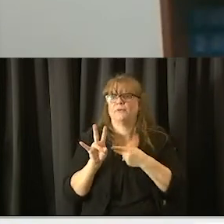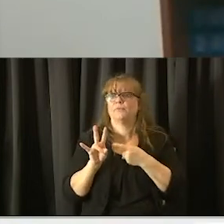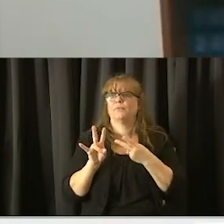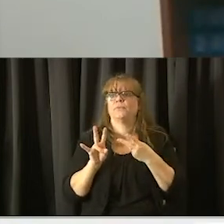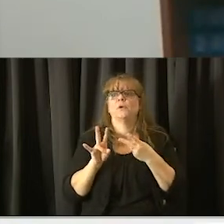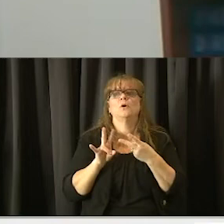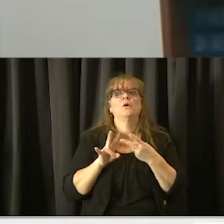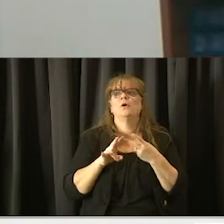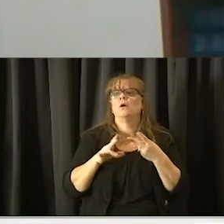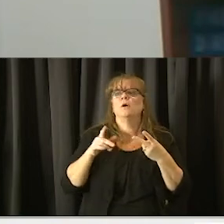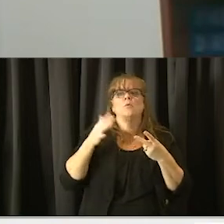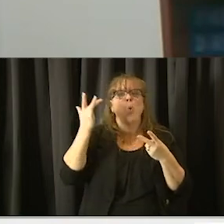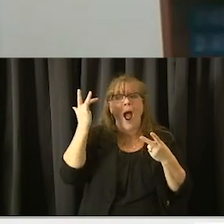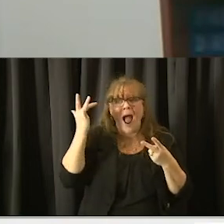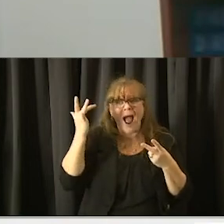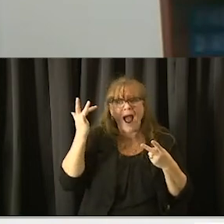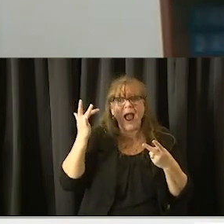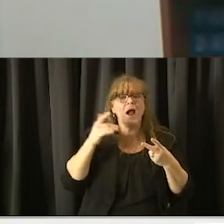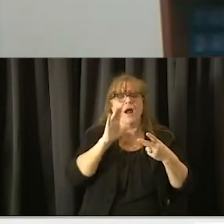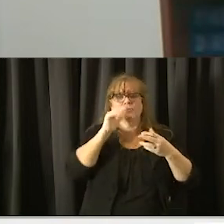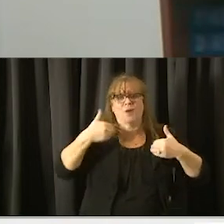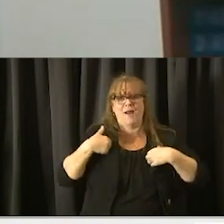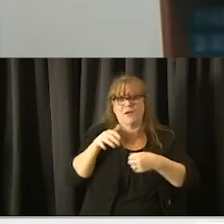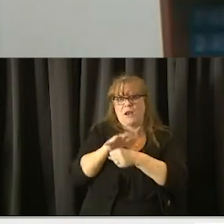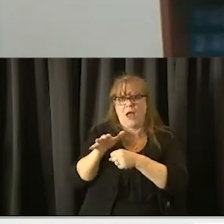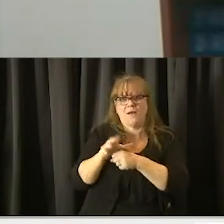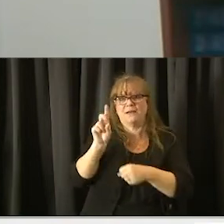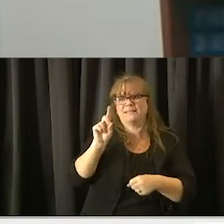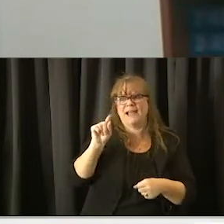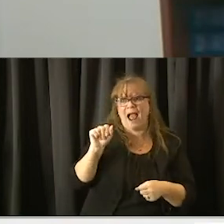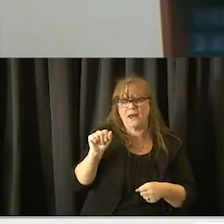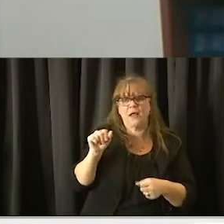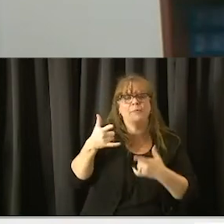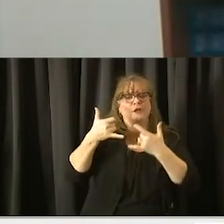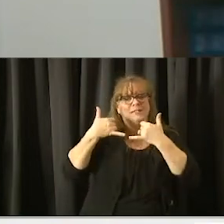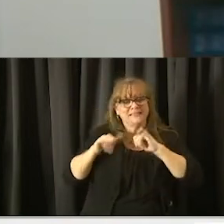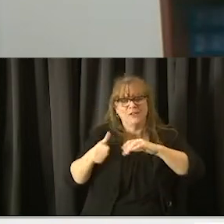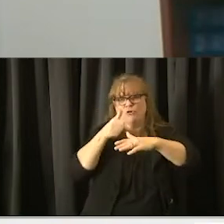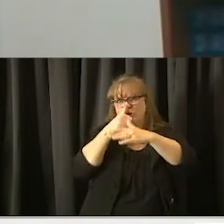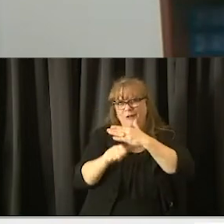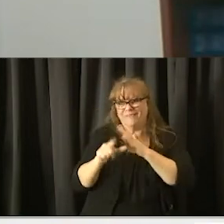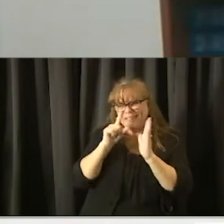a variant we need to complete sequence of the entire genome and right now we don't have complete